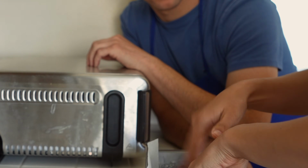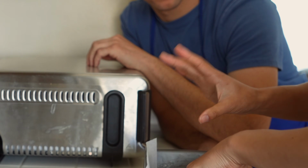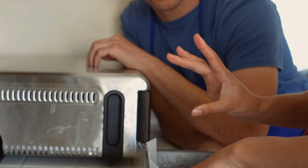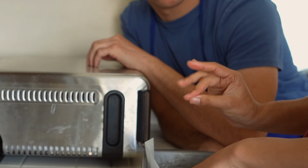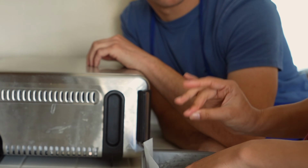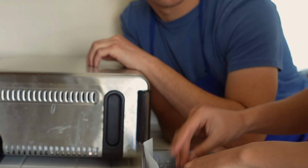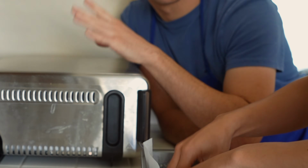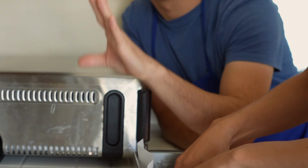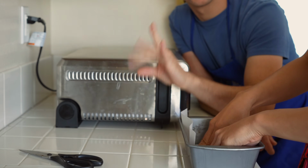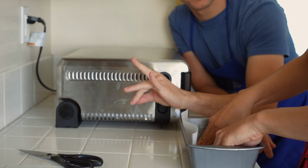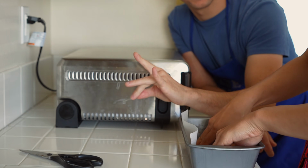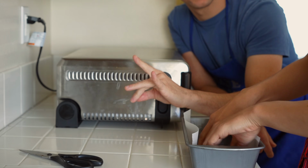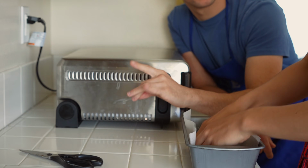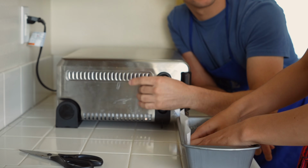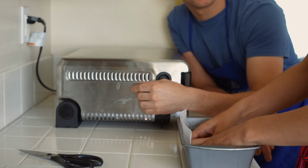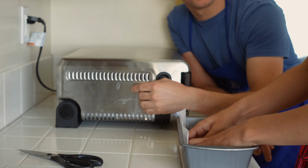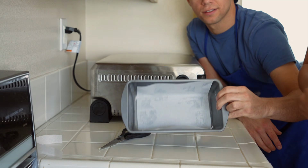E: sticks R: yes sticks